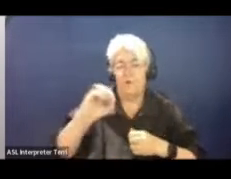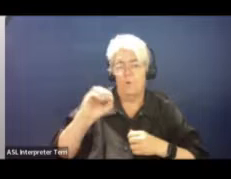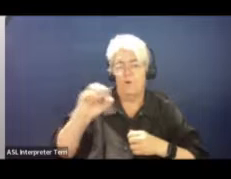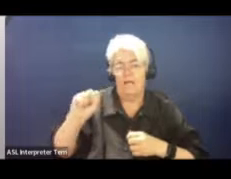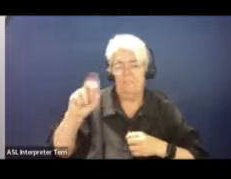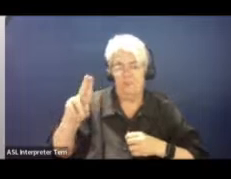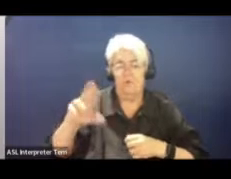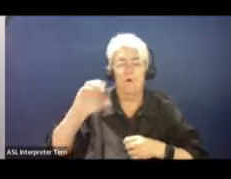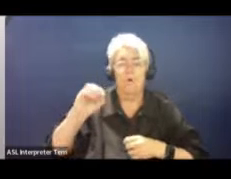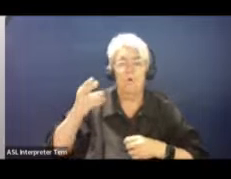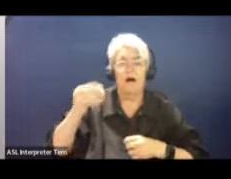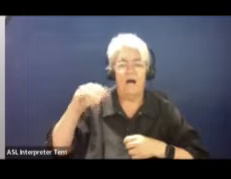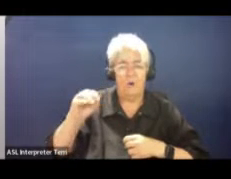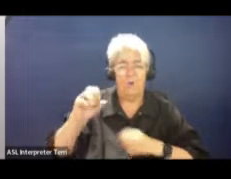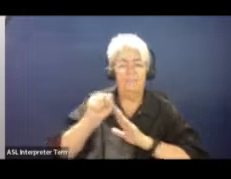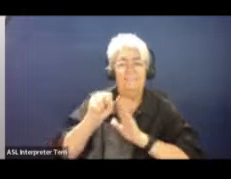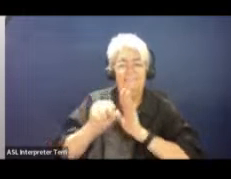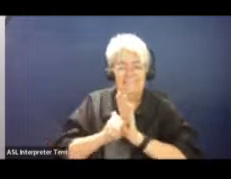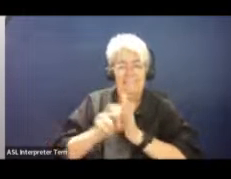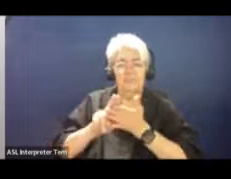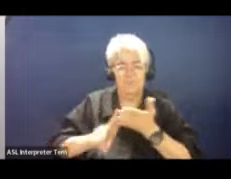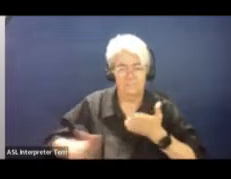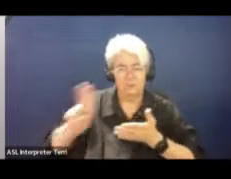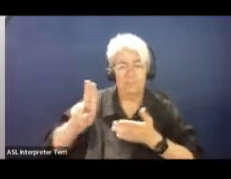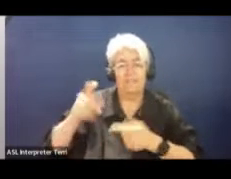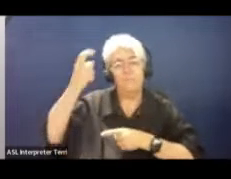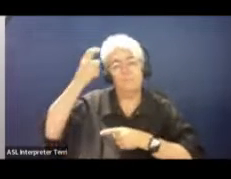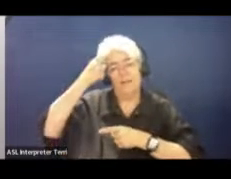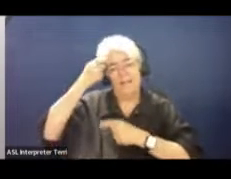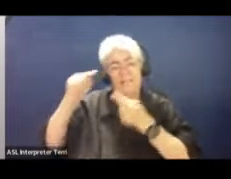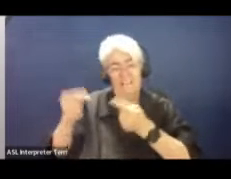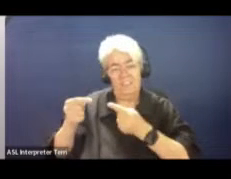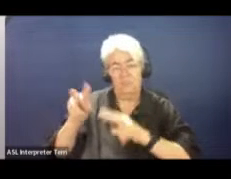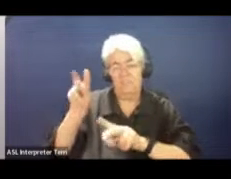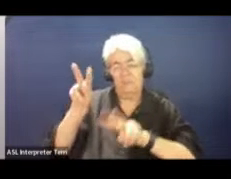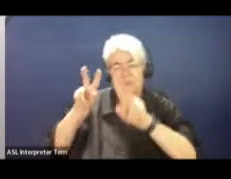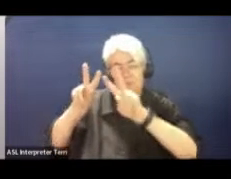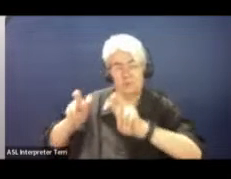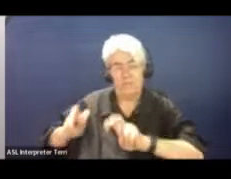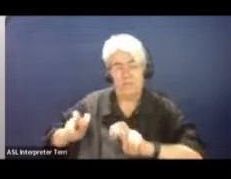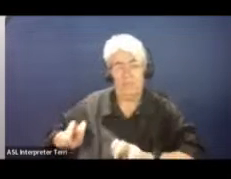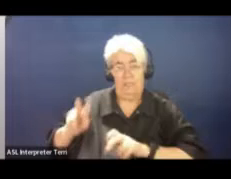brain injury history screening tool, which has led to me attempting to meet survivors